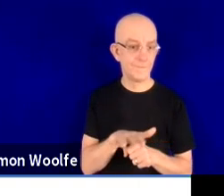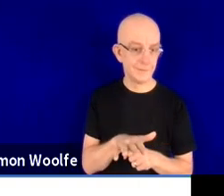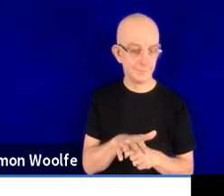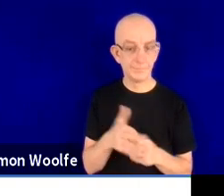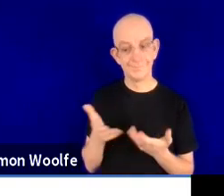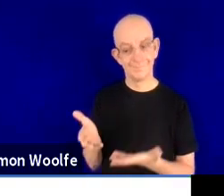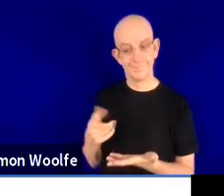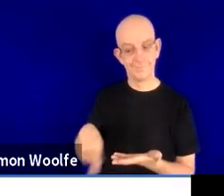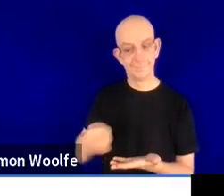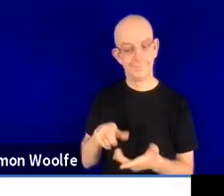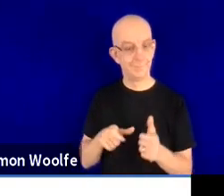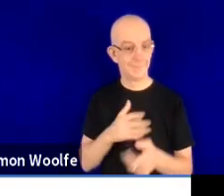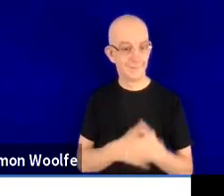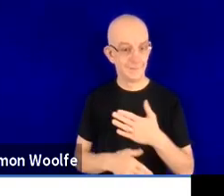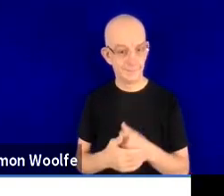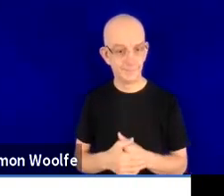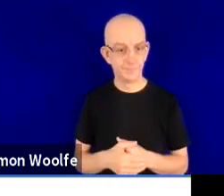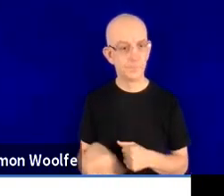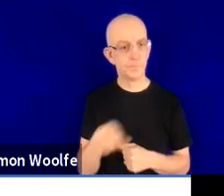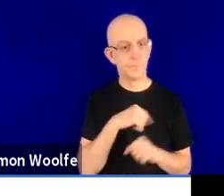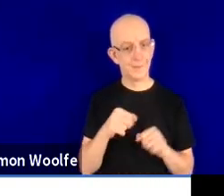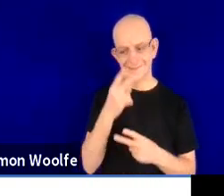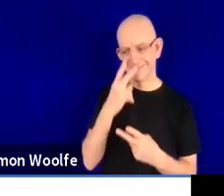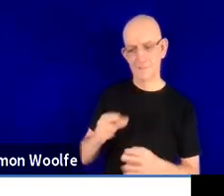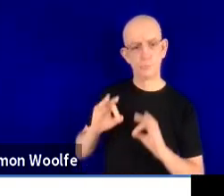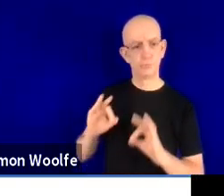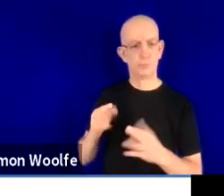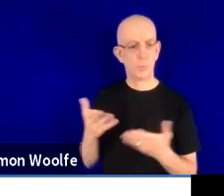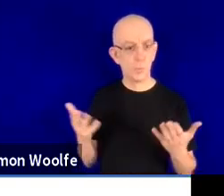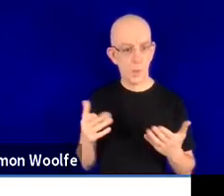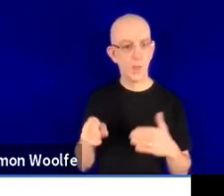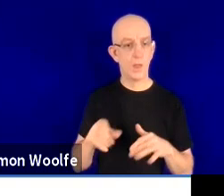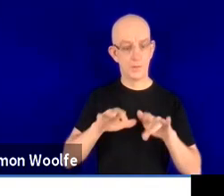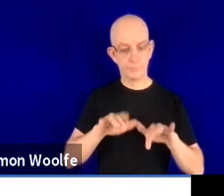not only for cash transfer but for case management and shock responsive emergency support